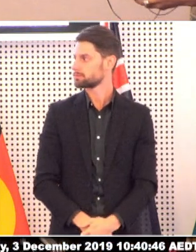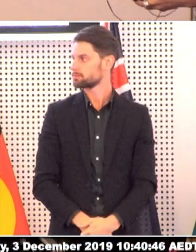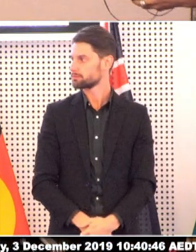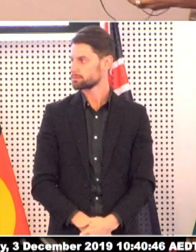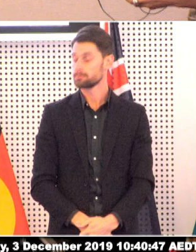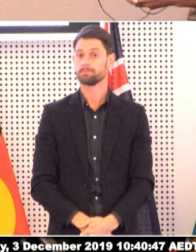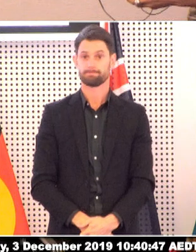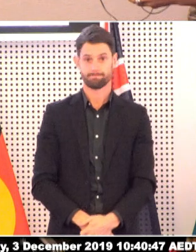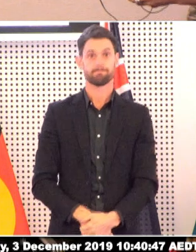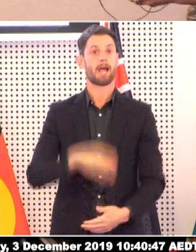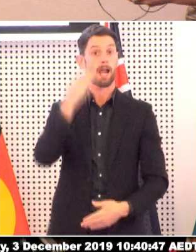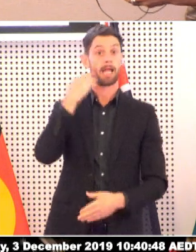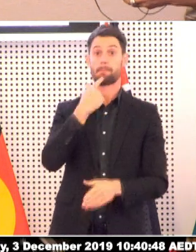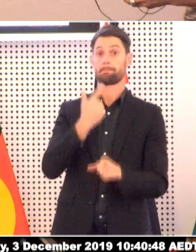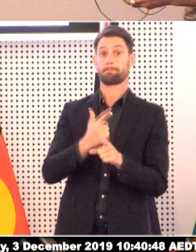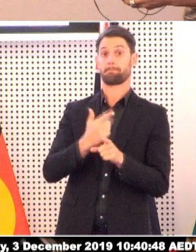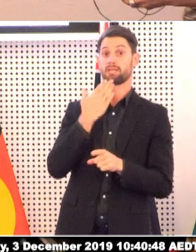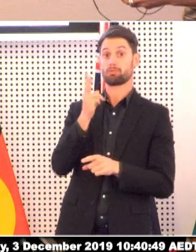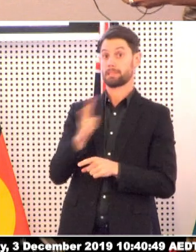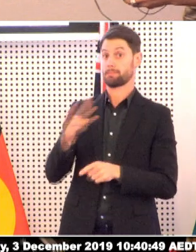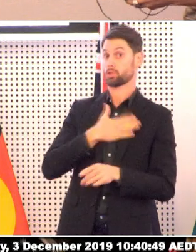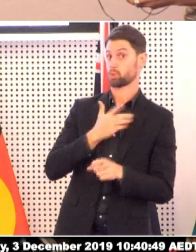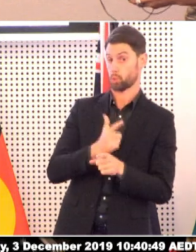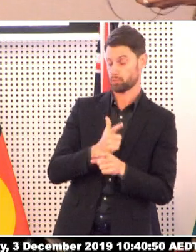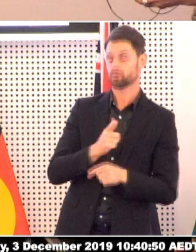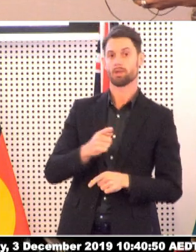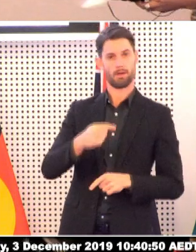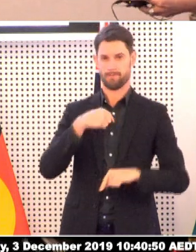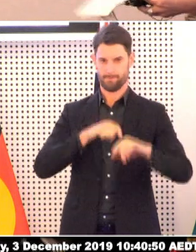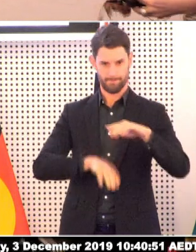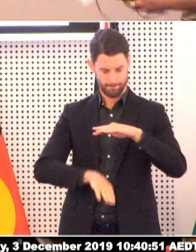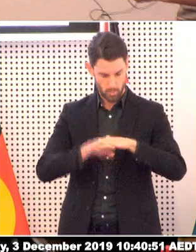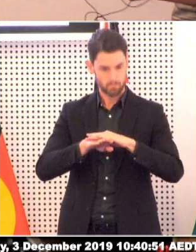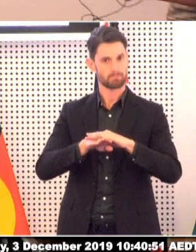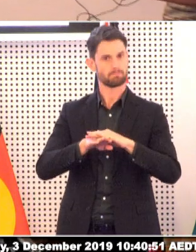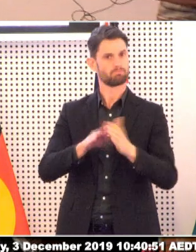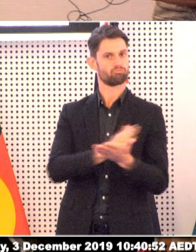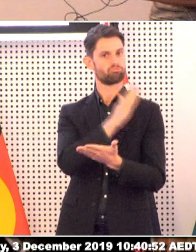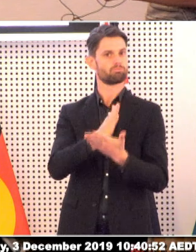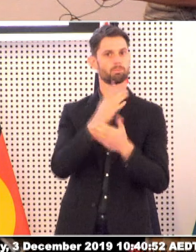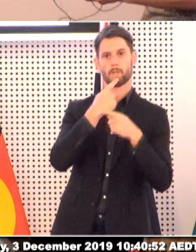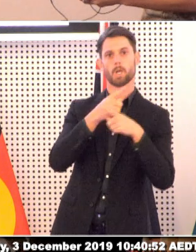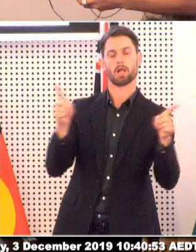I solemnly and sincerely declare and affirm that the evidence I shall give